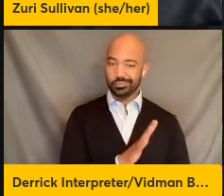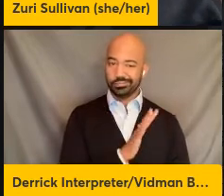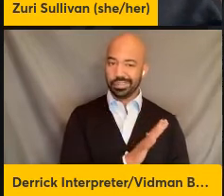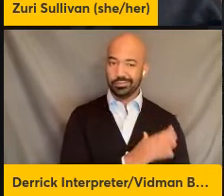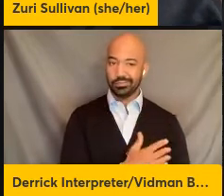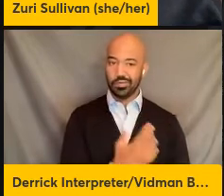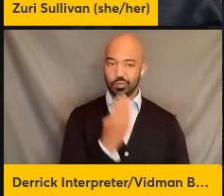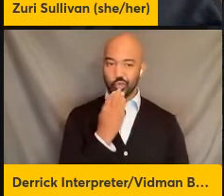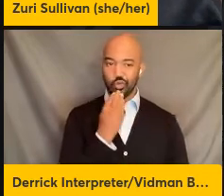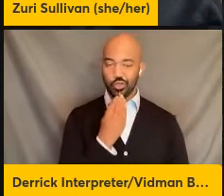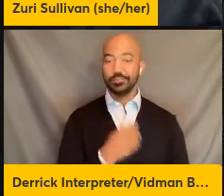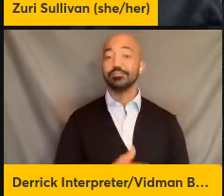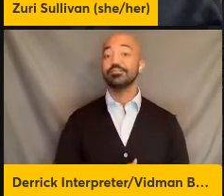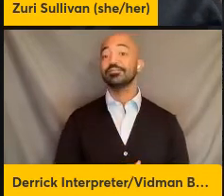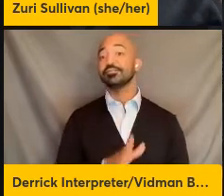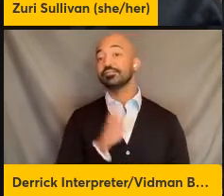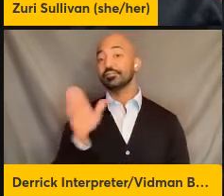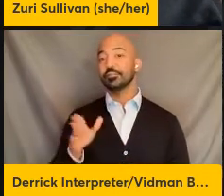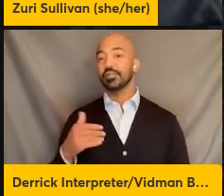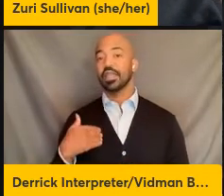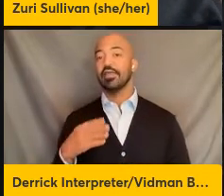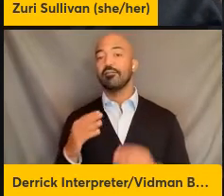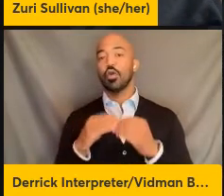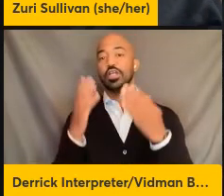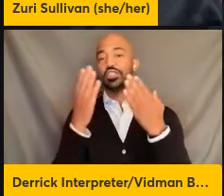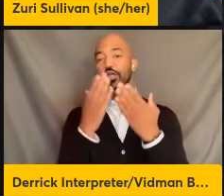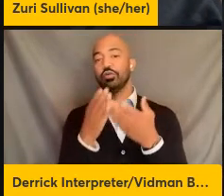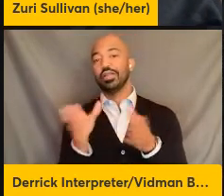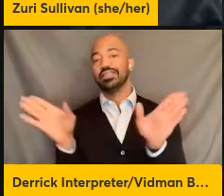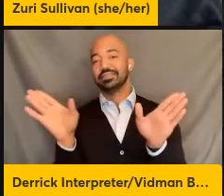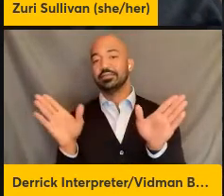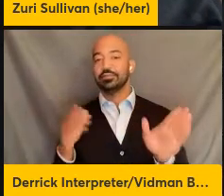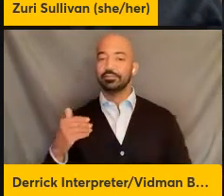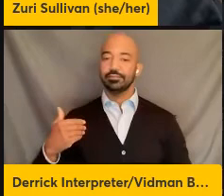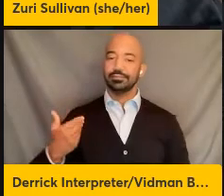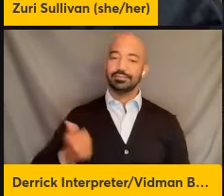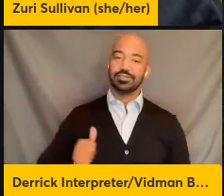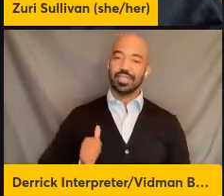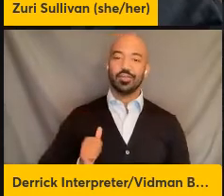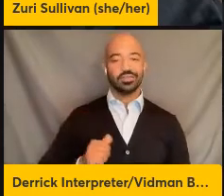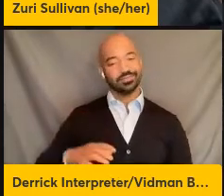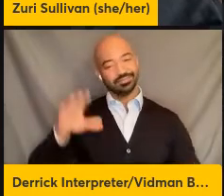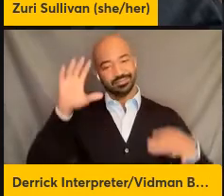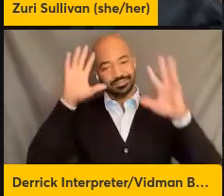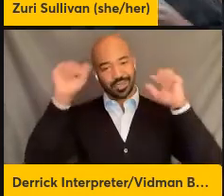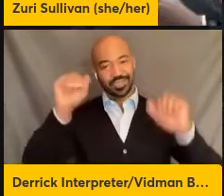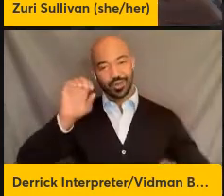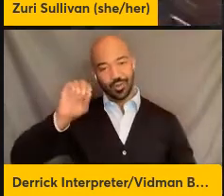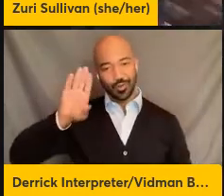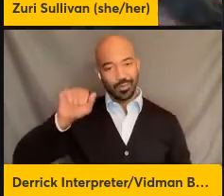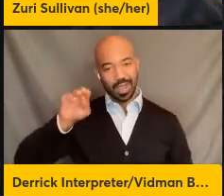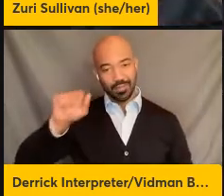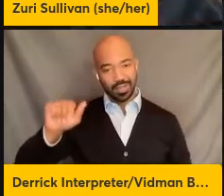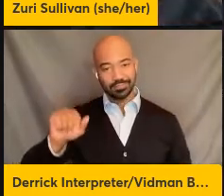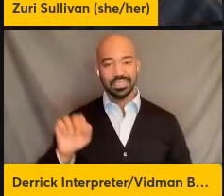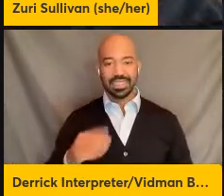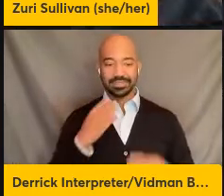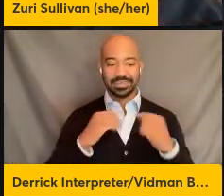the spectrum, we have generalists like ourselves and President Obama, who can of course consume a variety of foods from day to